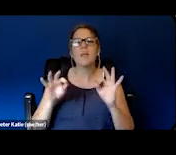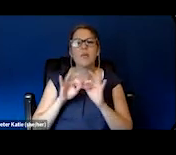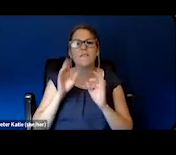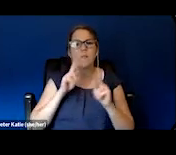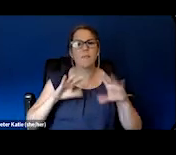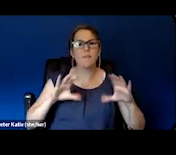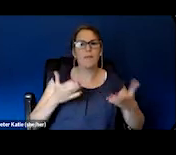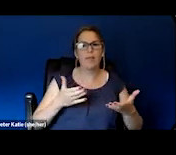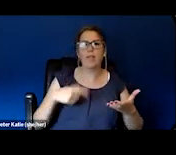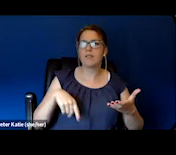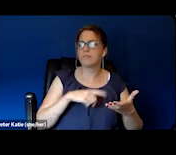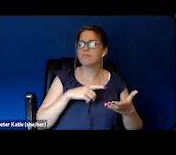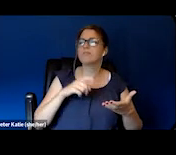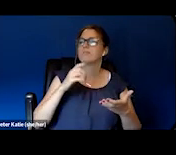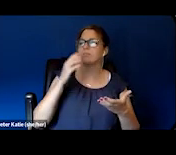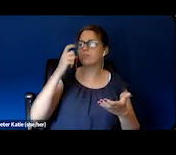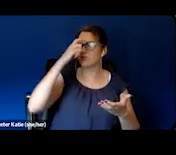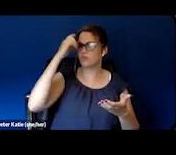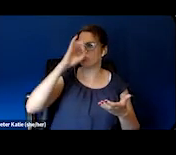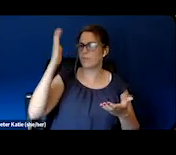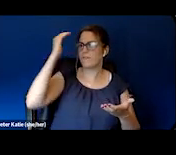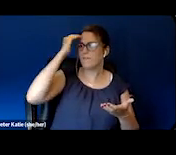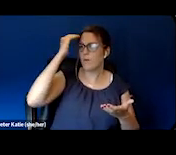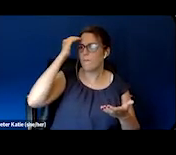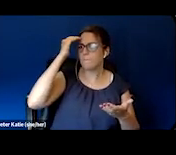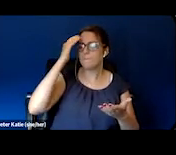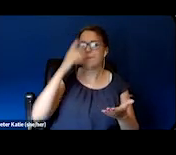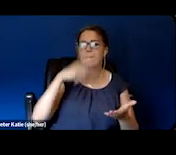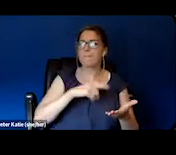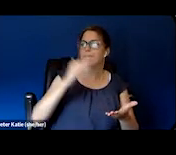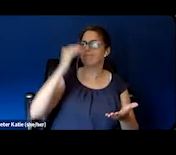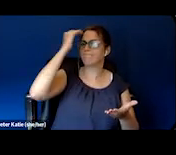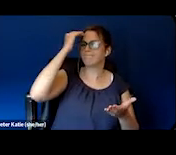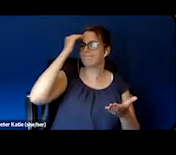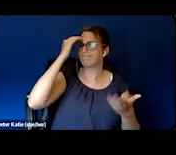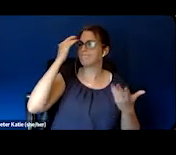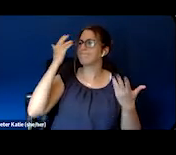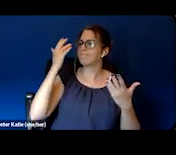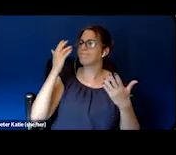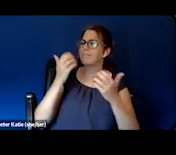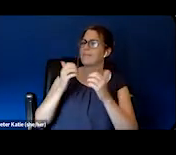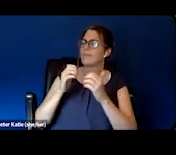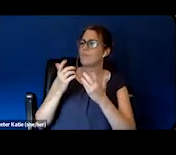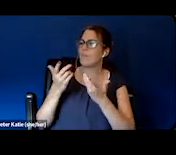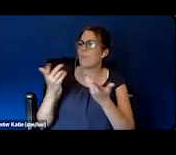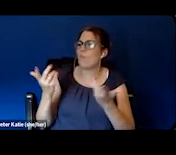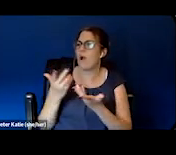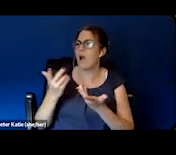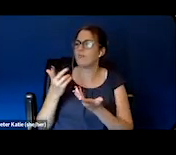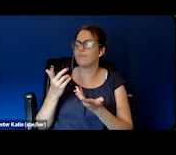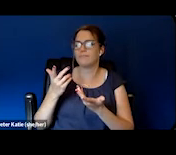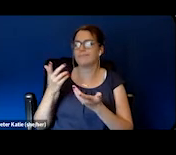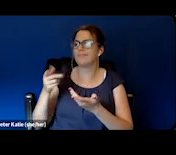with the realities of living unsheltered. It can look like interim behavioral healthcare, which includes harm reduction tactics